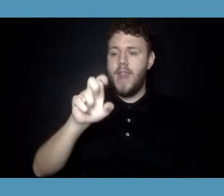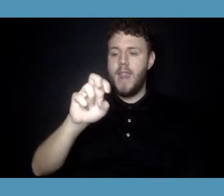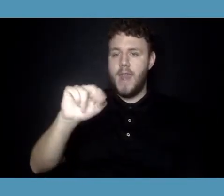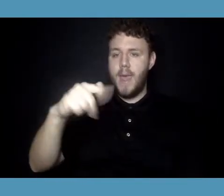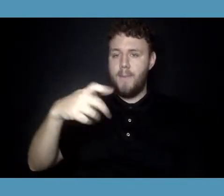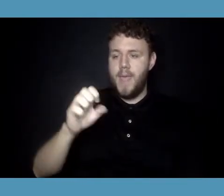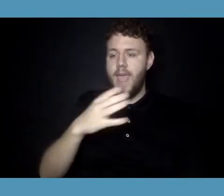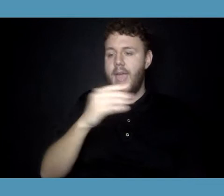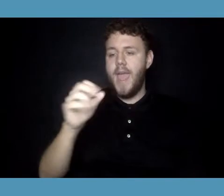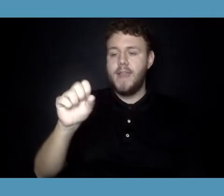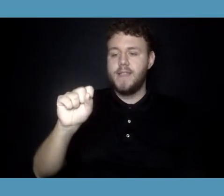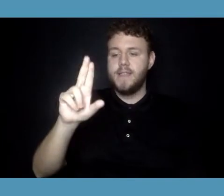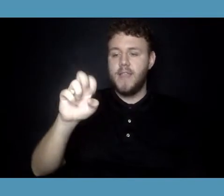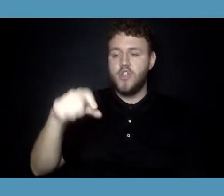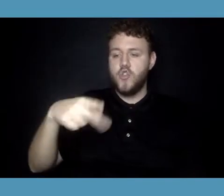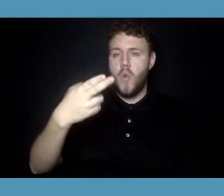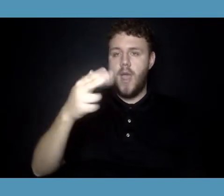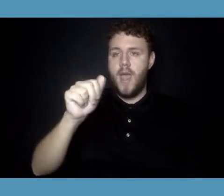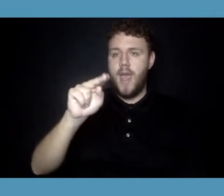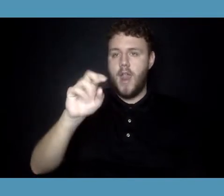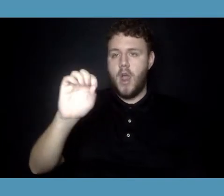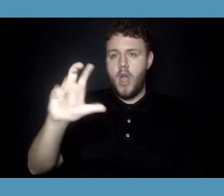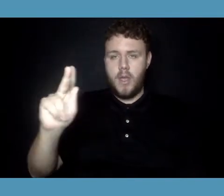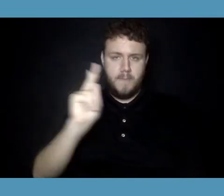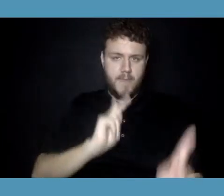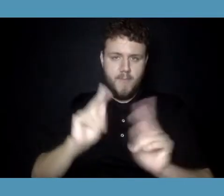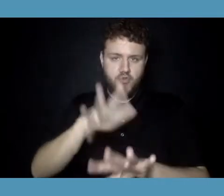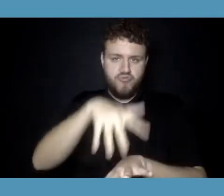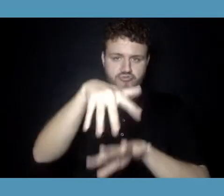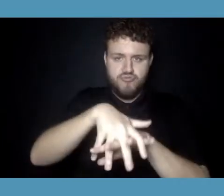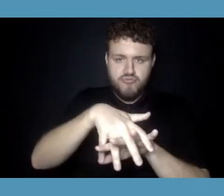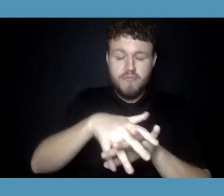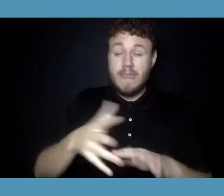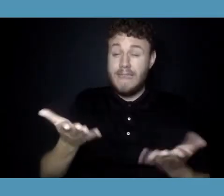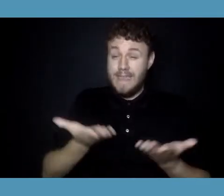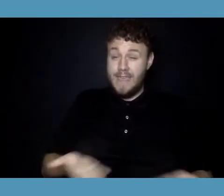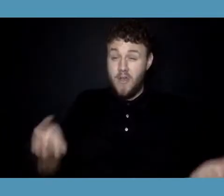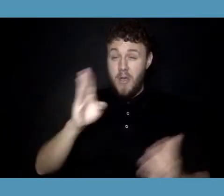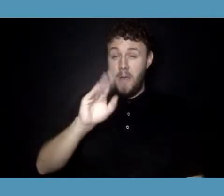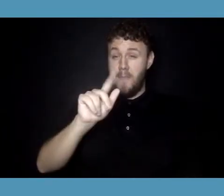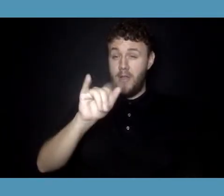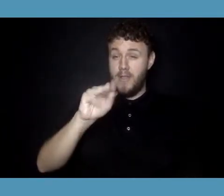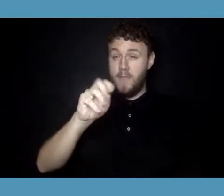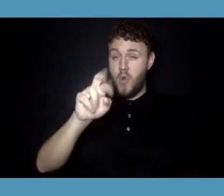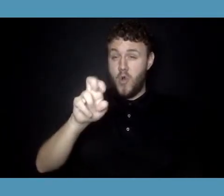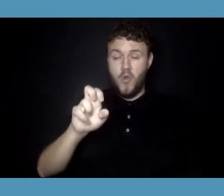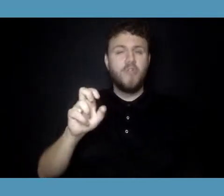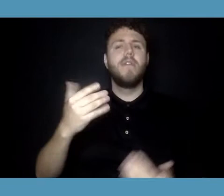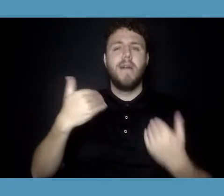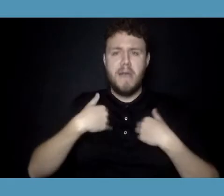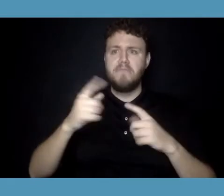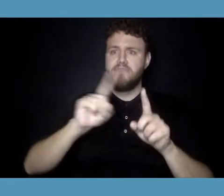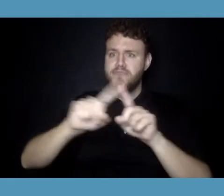The vast coastal area today known as Baltimore city, Maryland, sustained Indigenous people until the arrival of Europeans